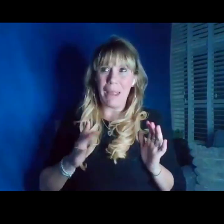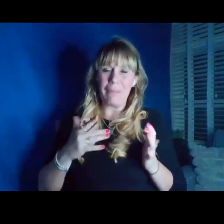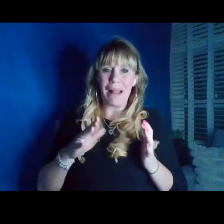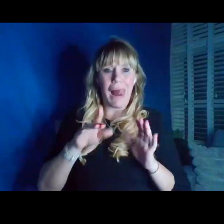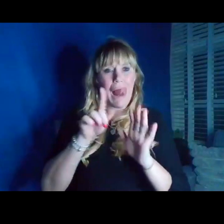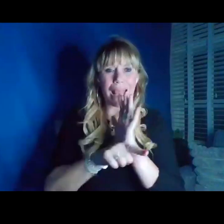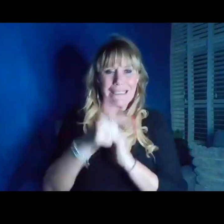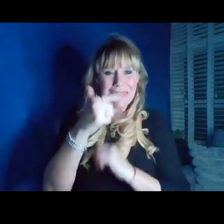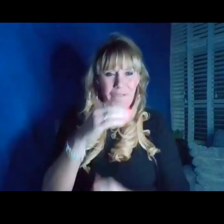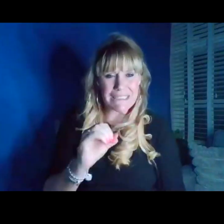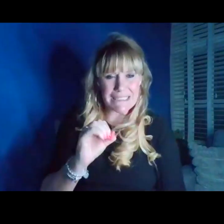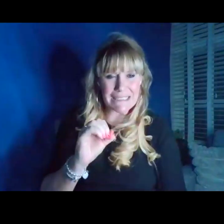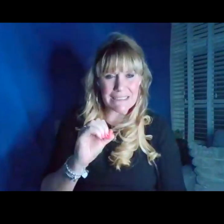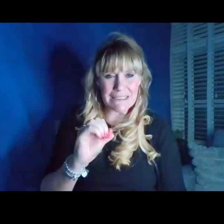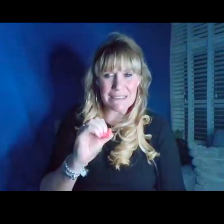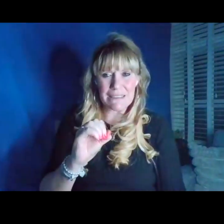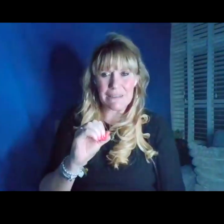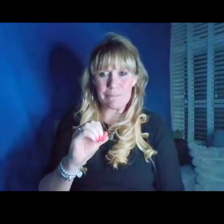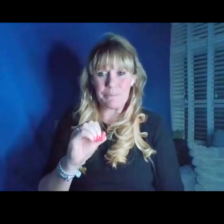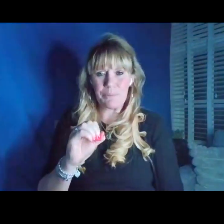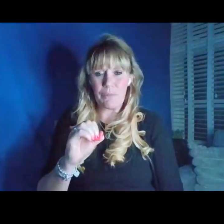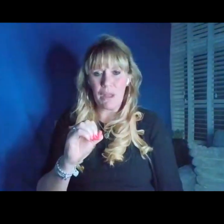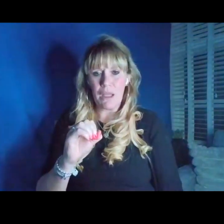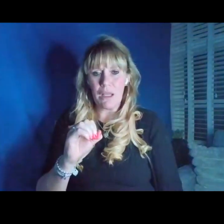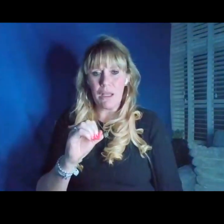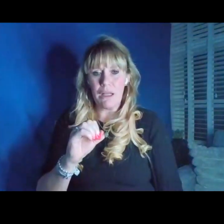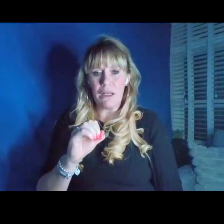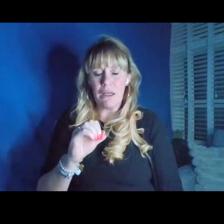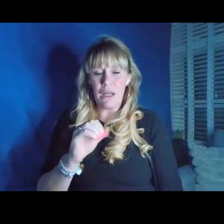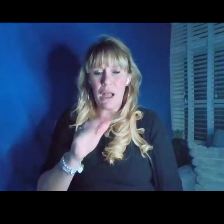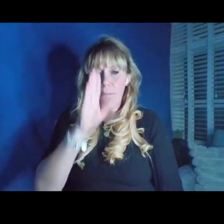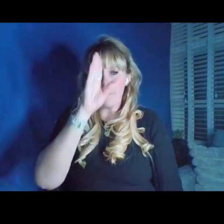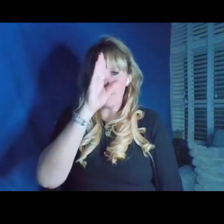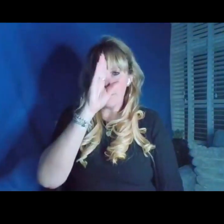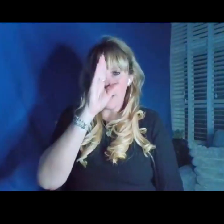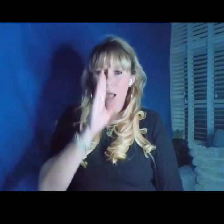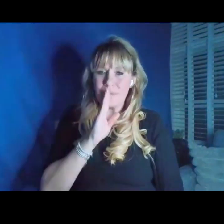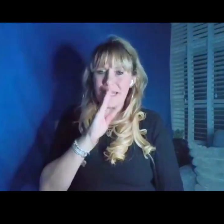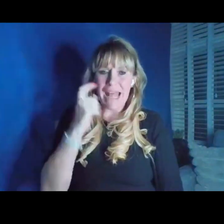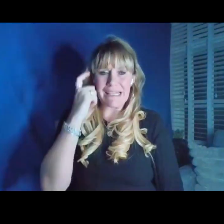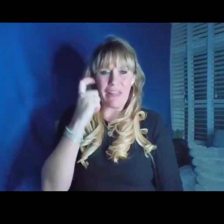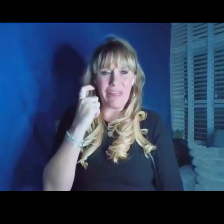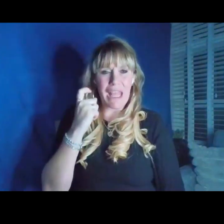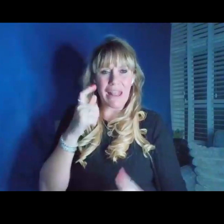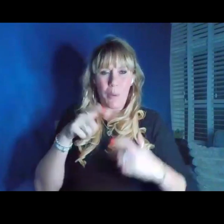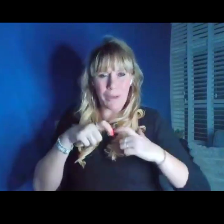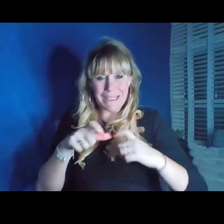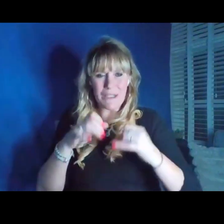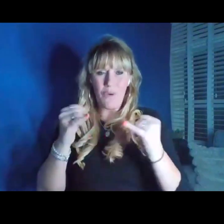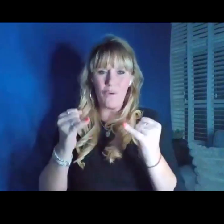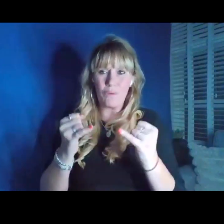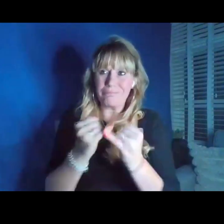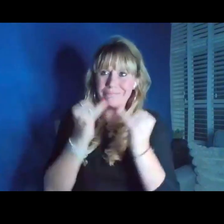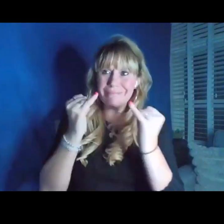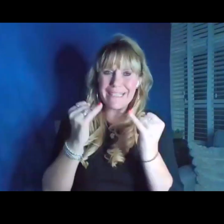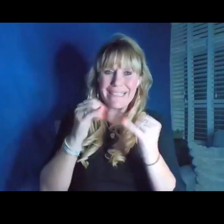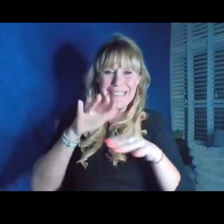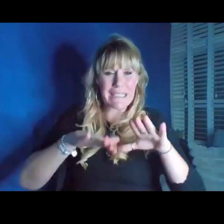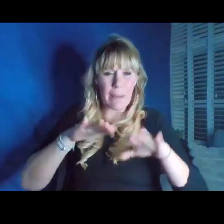But I am very sad to think that we're still fighting for similar things now when we thought we had won so much.